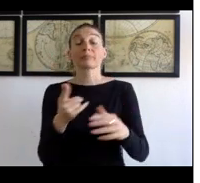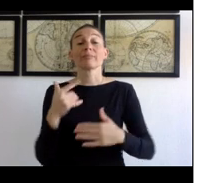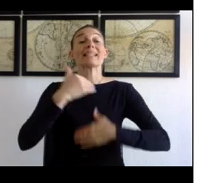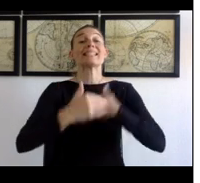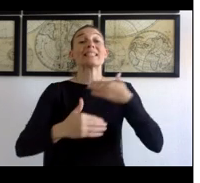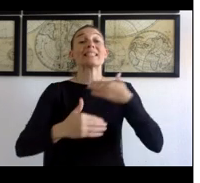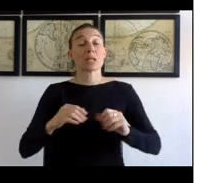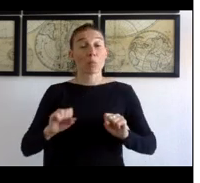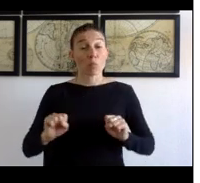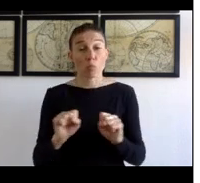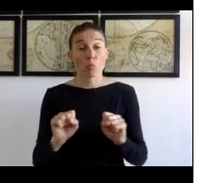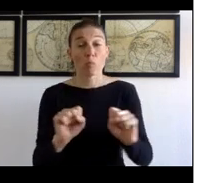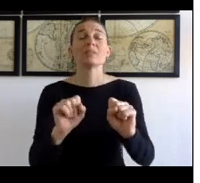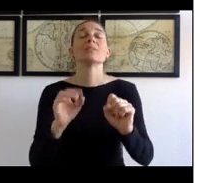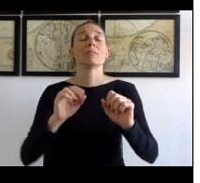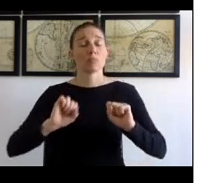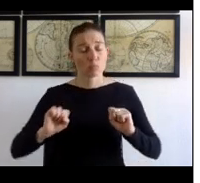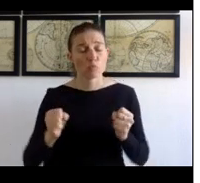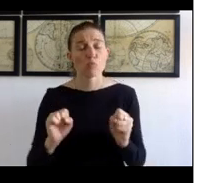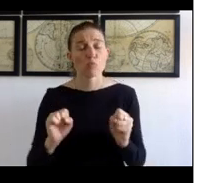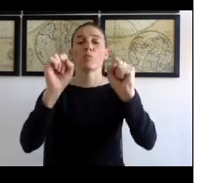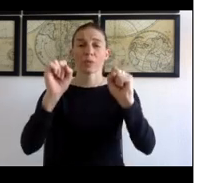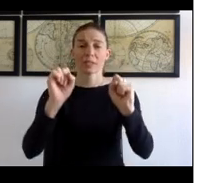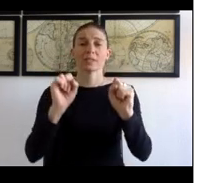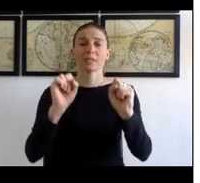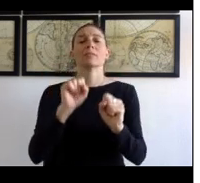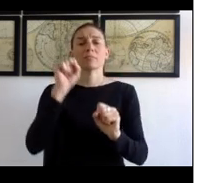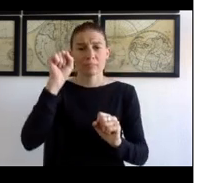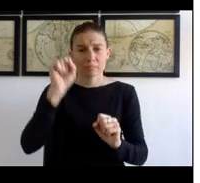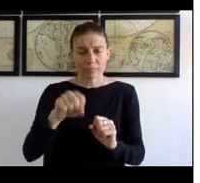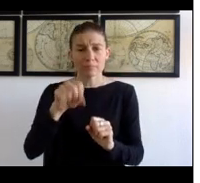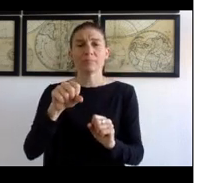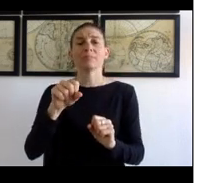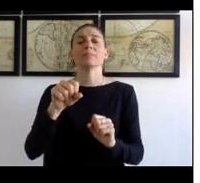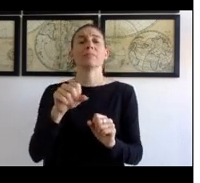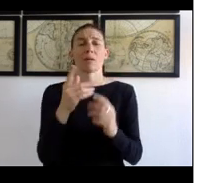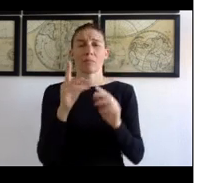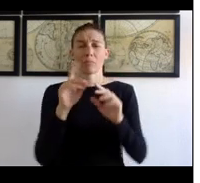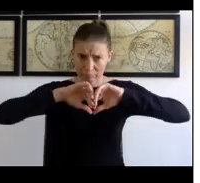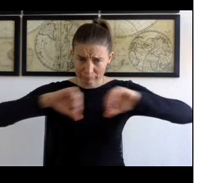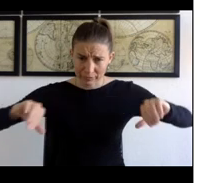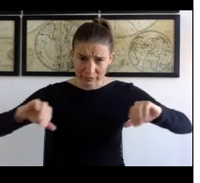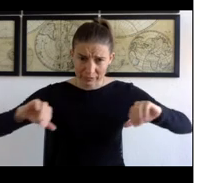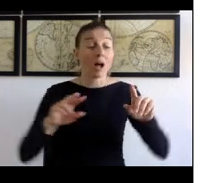between organizations of, the word is of, of persons with disabilities